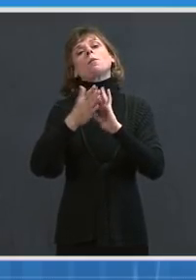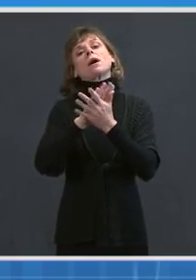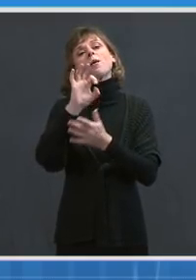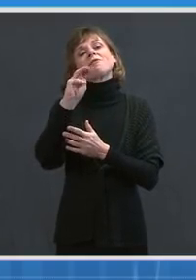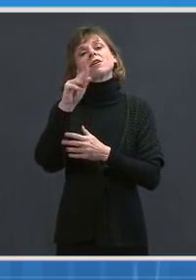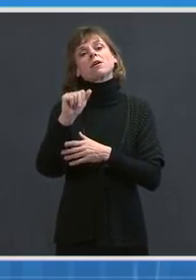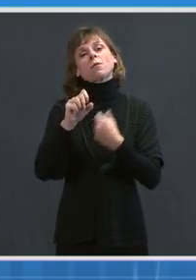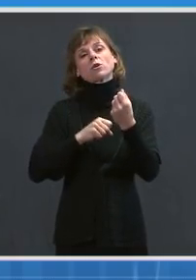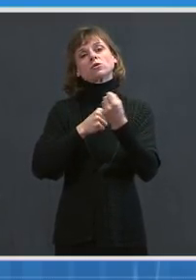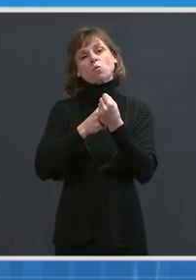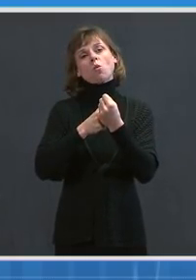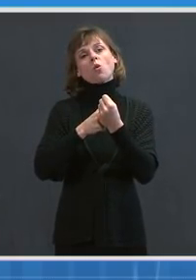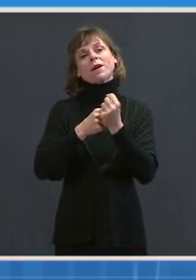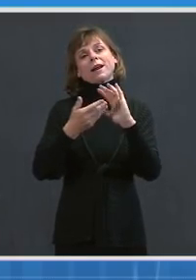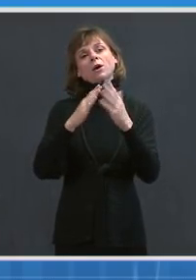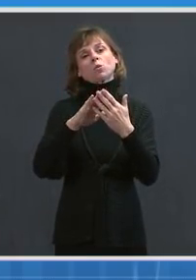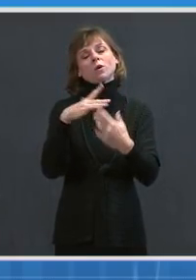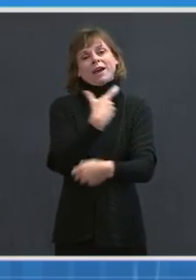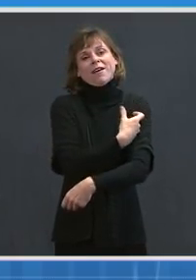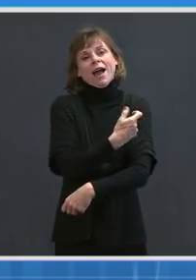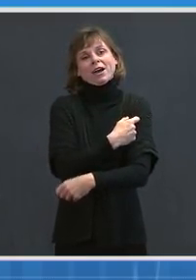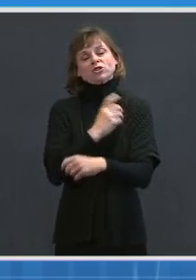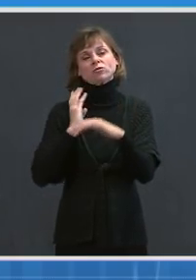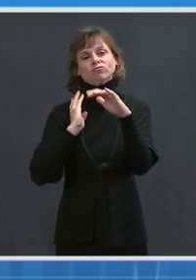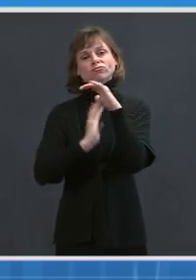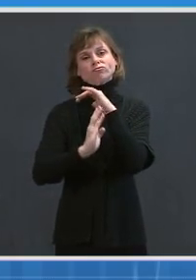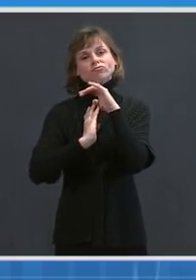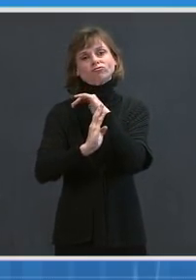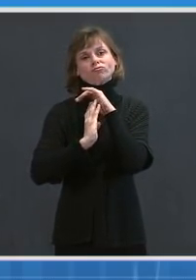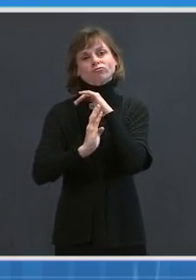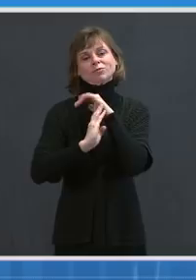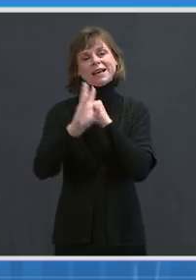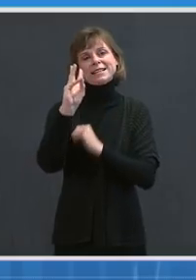with the capacity to deliver 6,000 shots per day each.